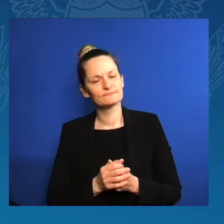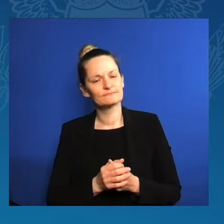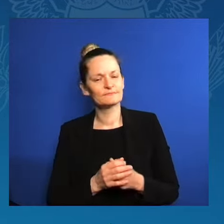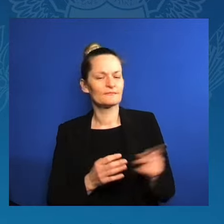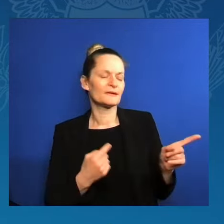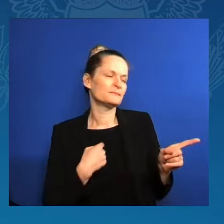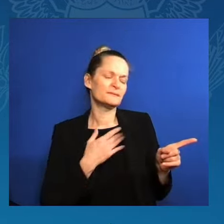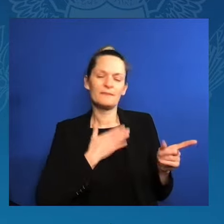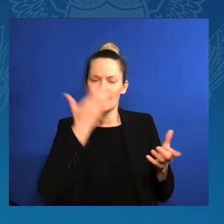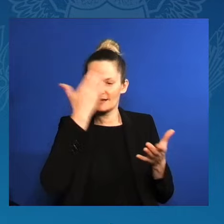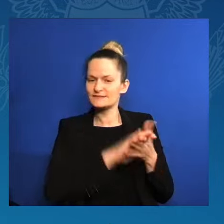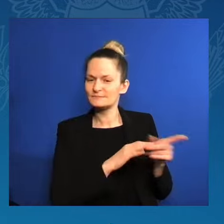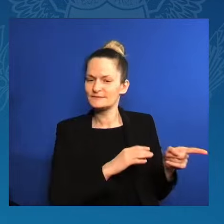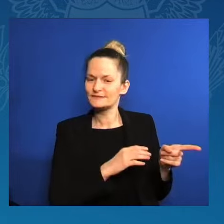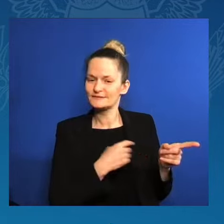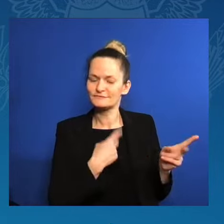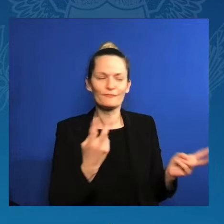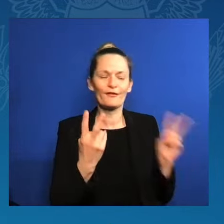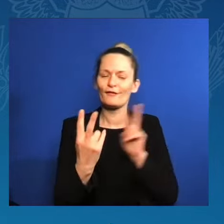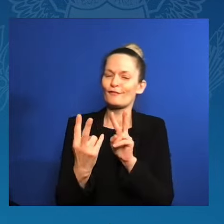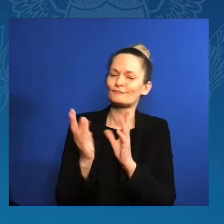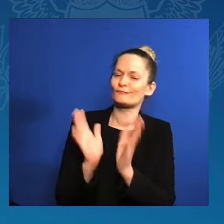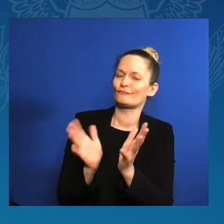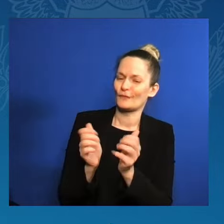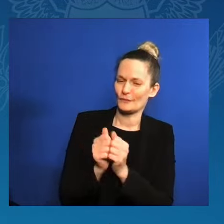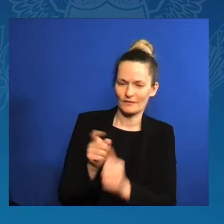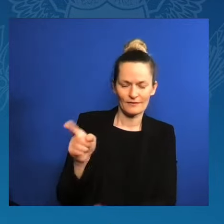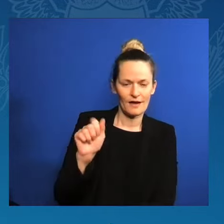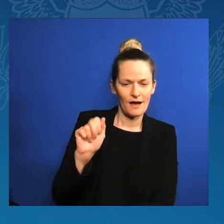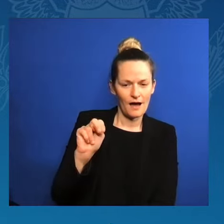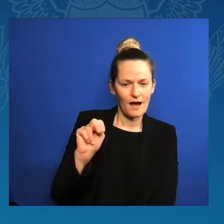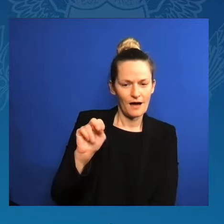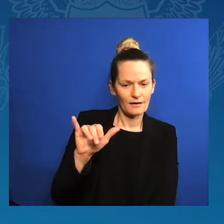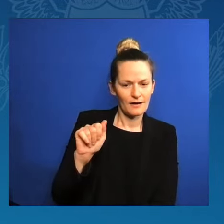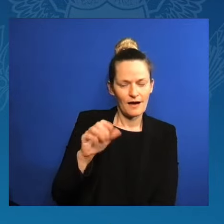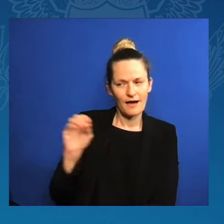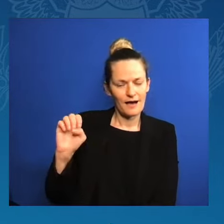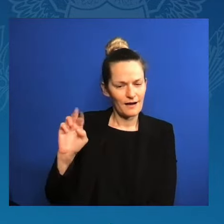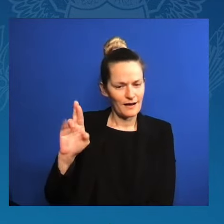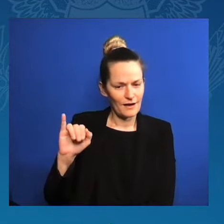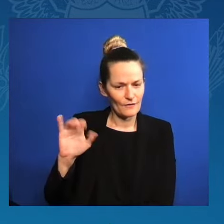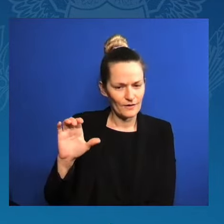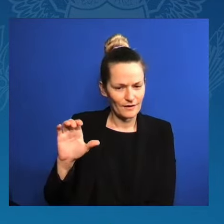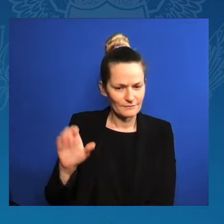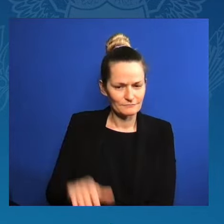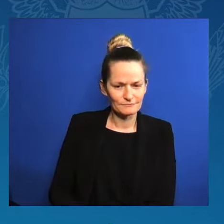And I'll -- I'll say to you, in front of all the friends, what we talked about backstage if you don't mind, which is: